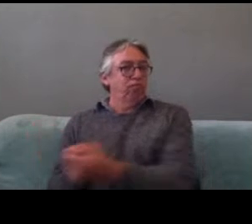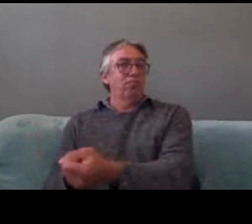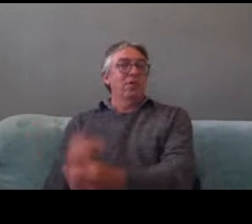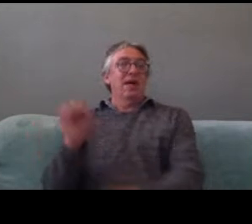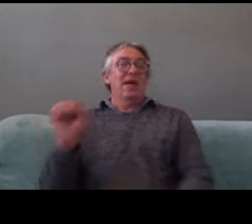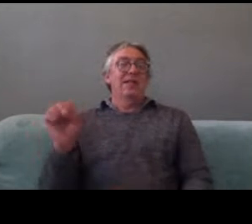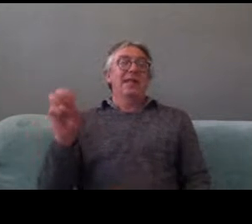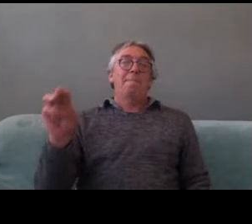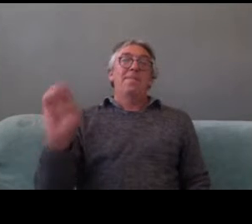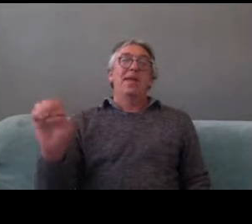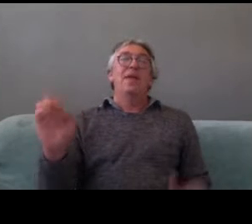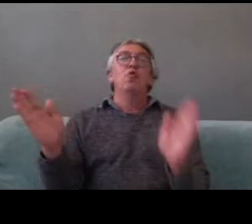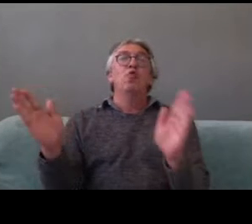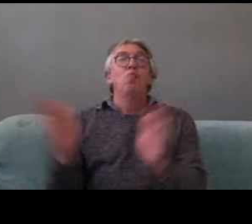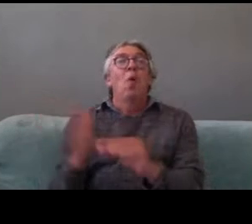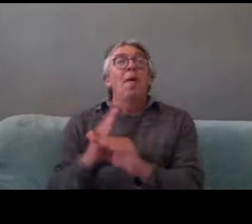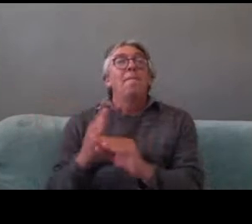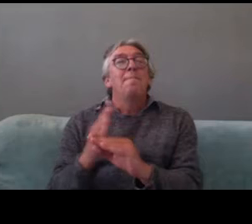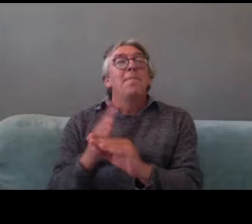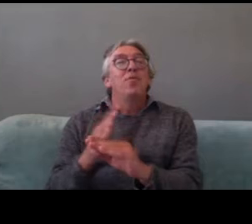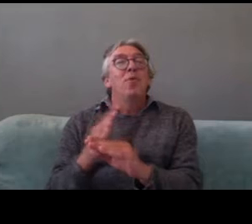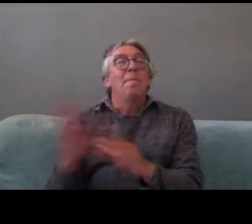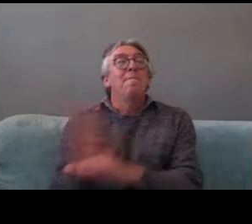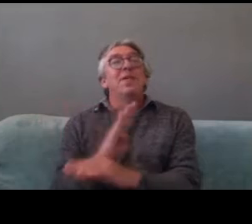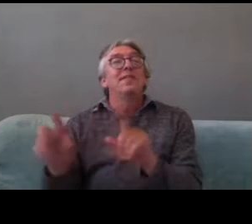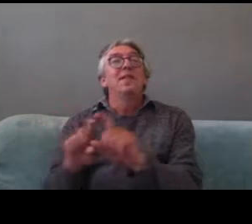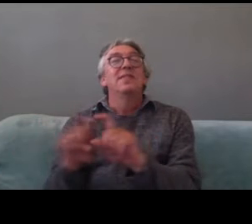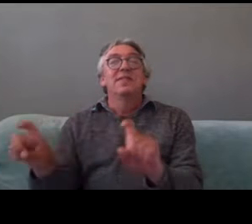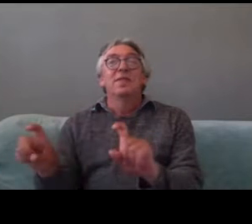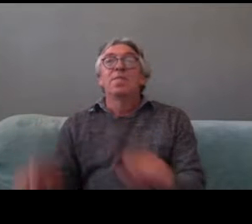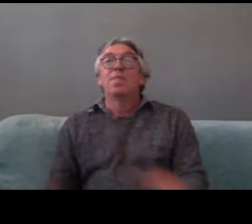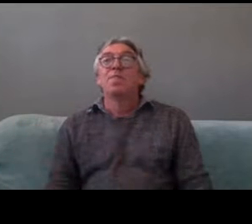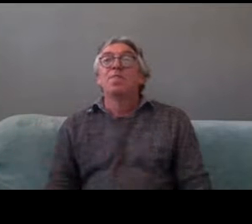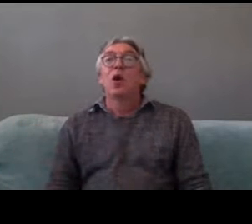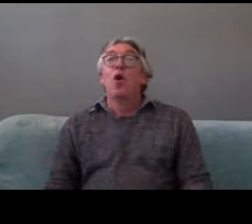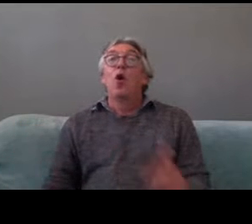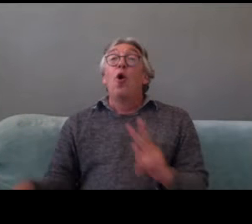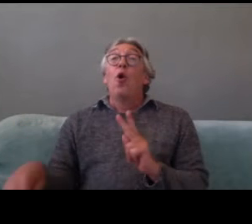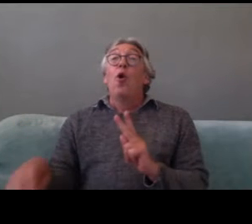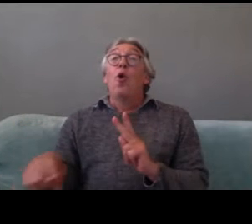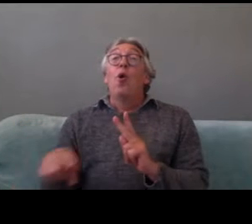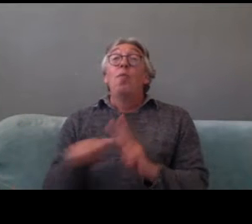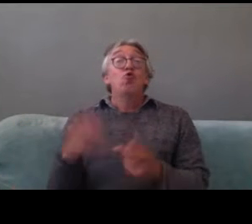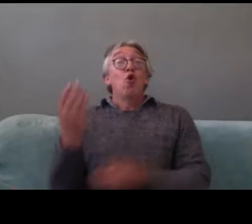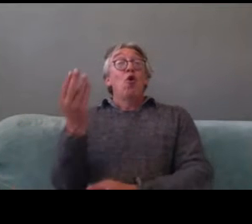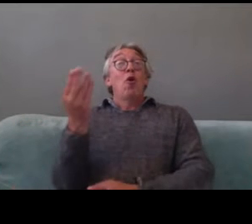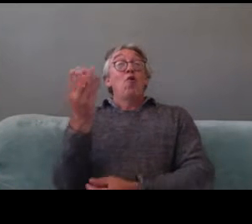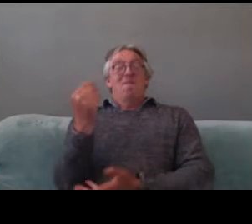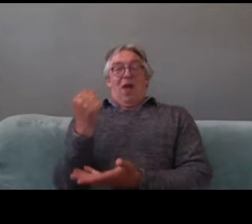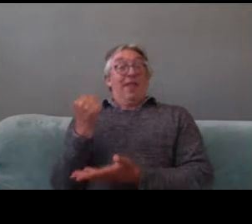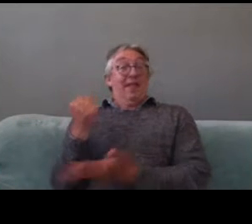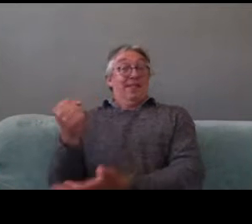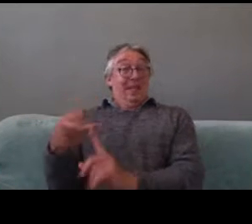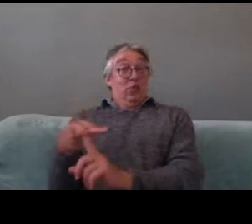for responding the crisis in SMEs. In we go to the next slide you can see